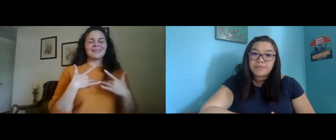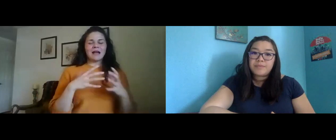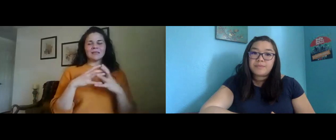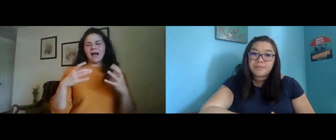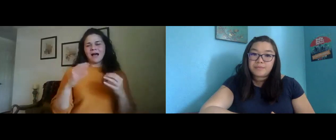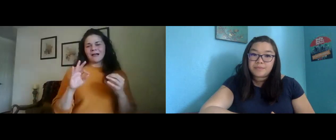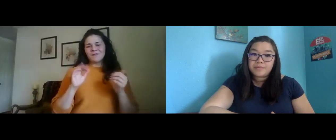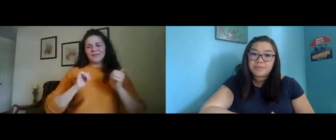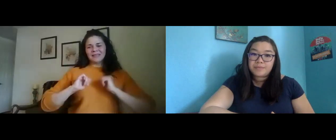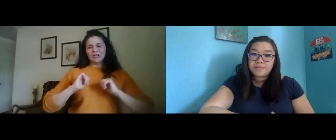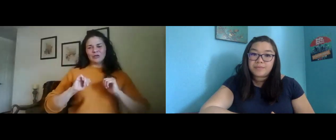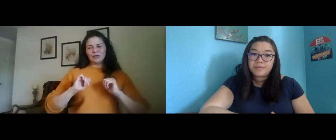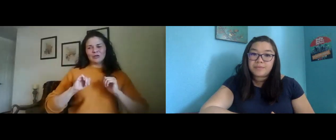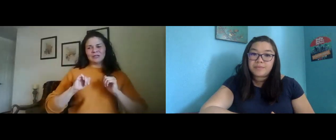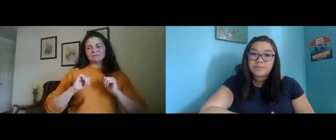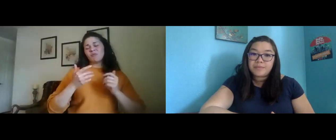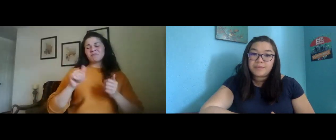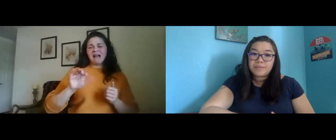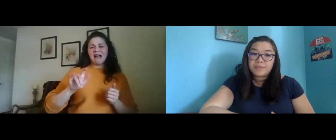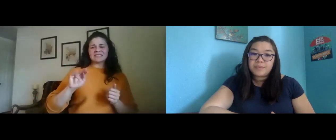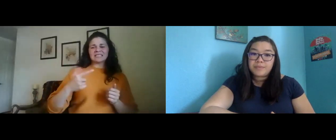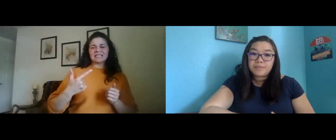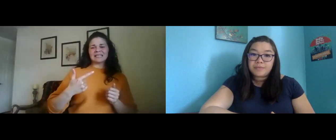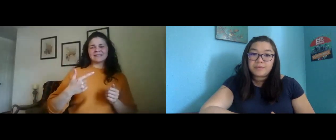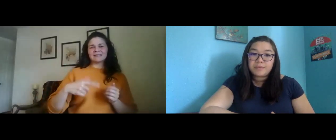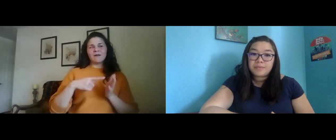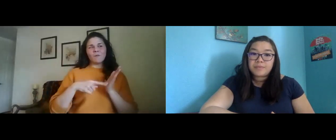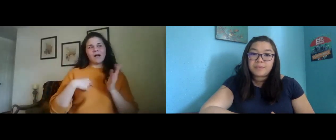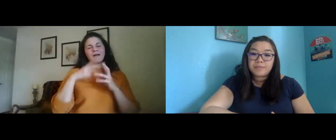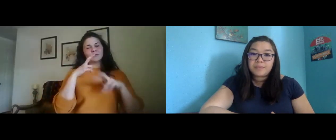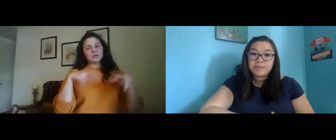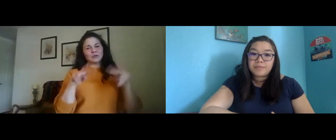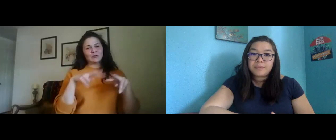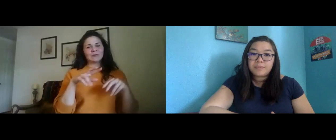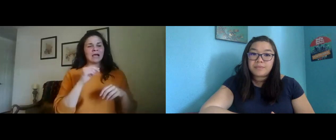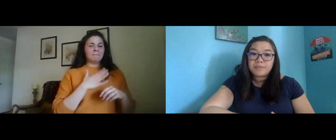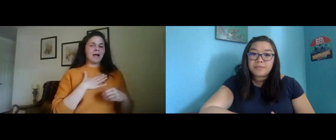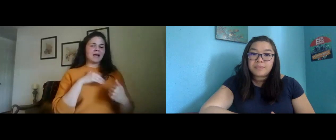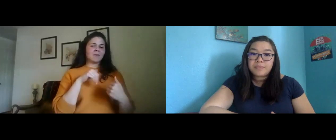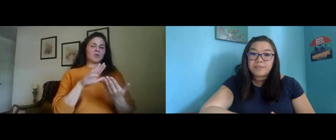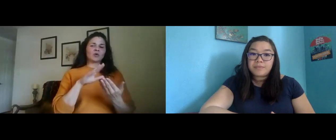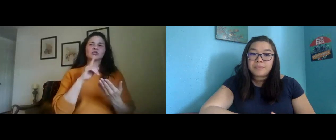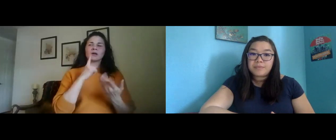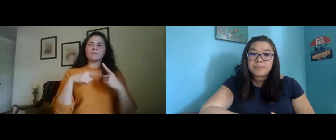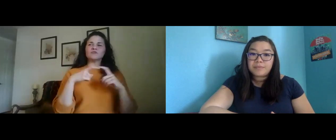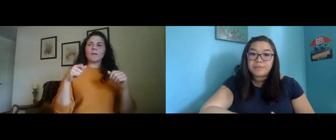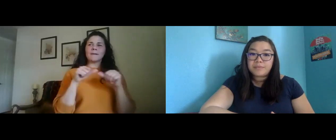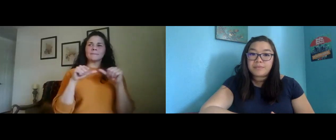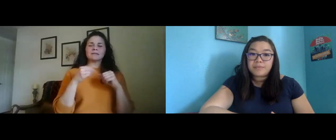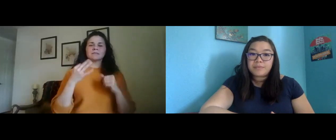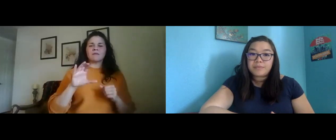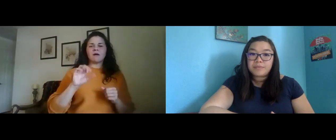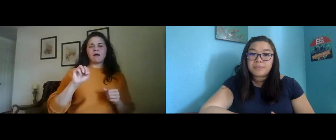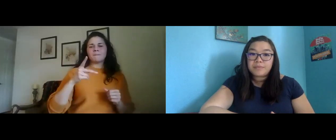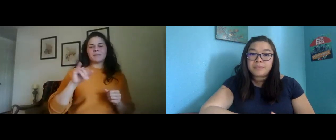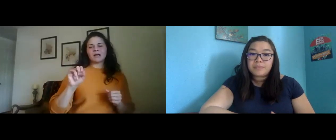Typically with performers, specifically in acting, from what I’ve observed, not just my own approach,